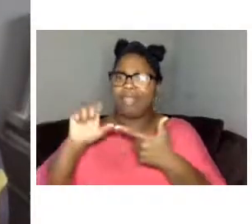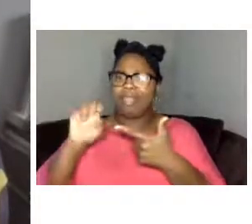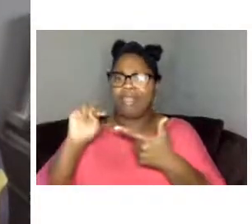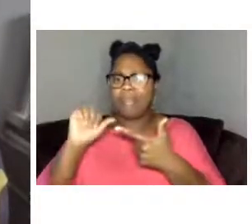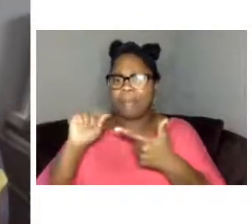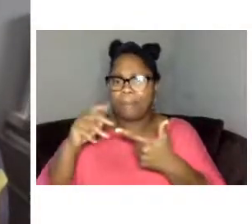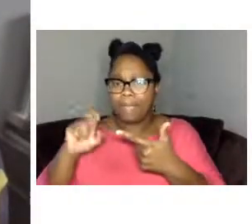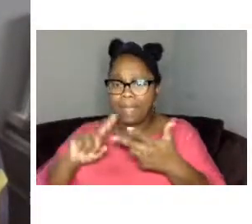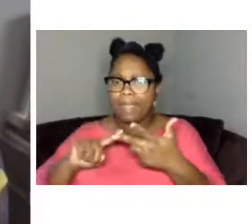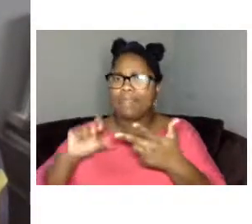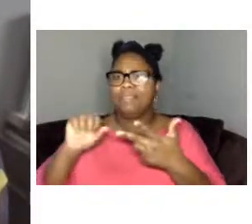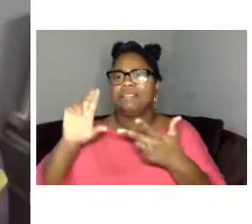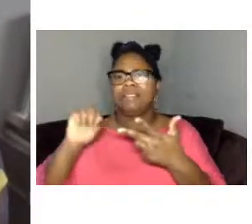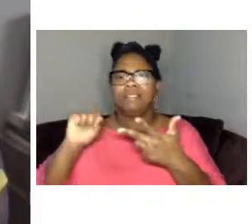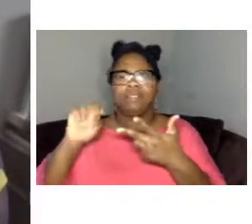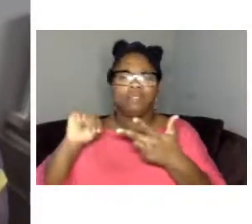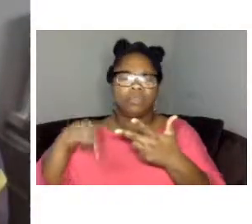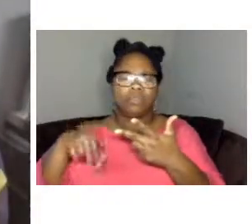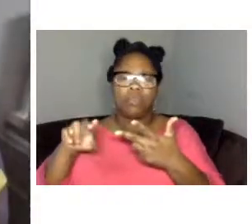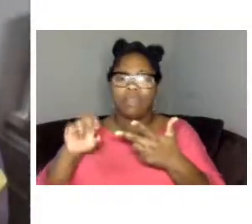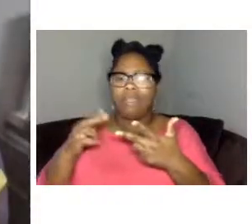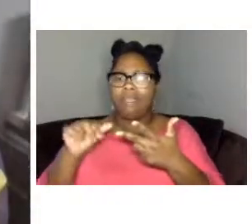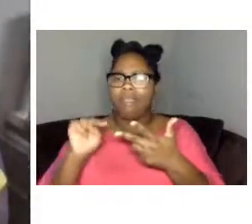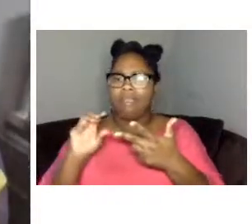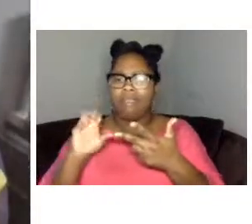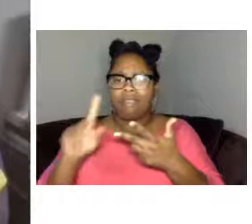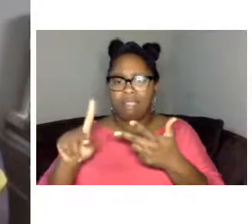forced by the US federal government to move beyond